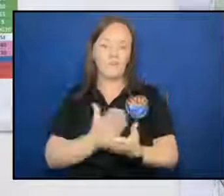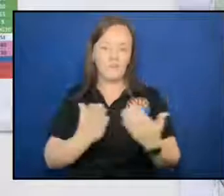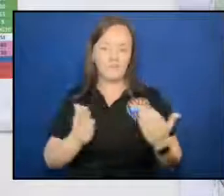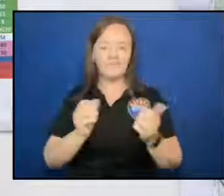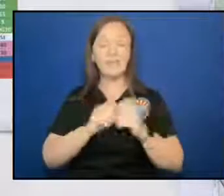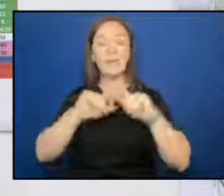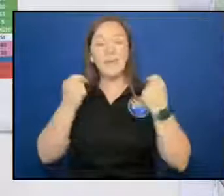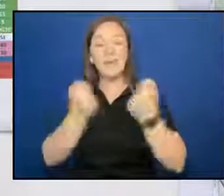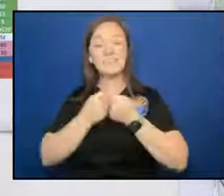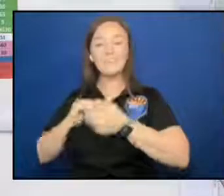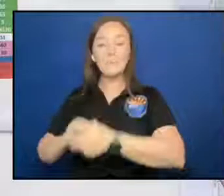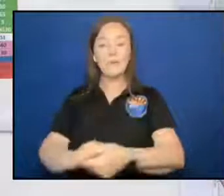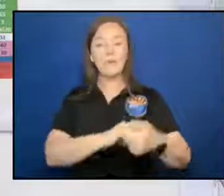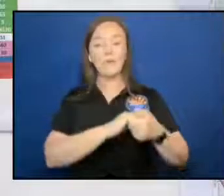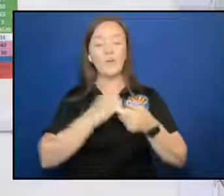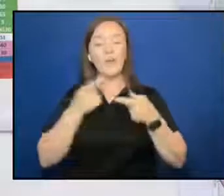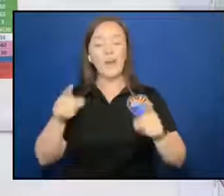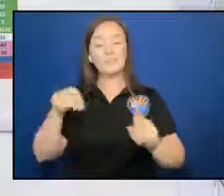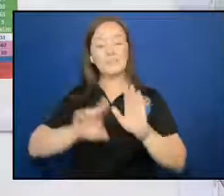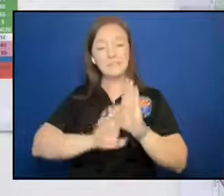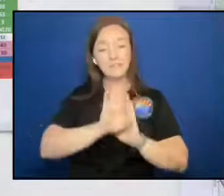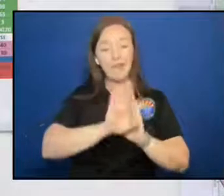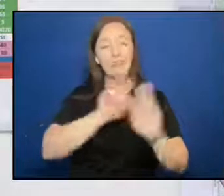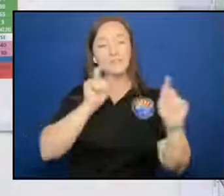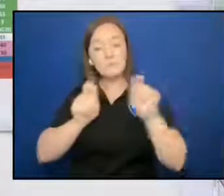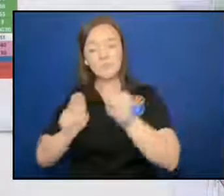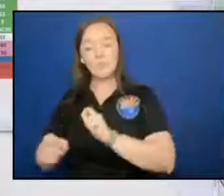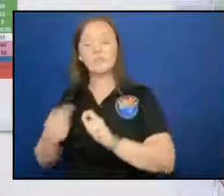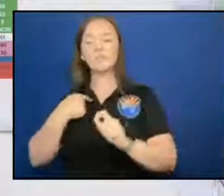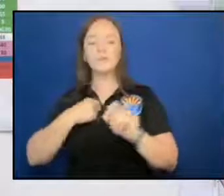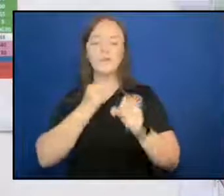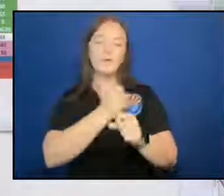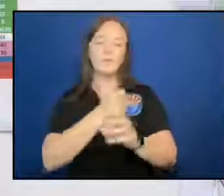HOLY GHOST IS POLYGON IS STILL IN READY STATE, AND